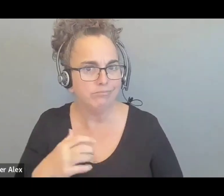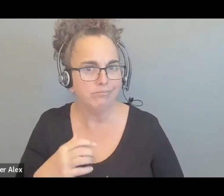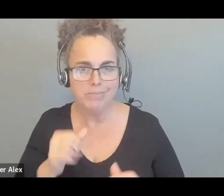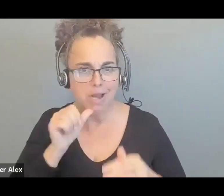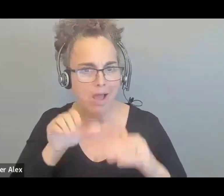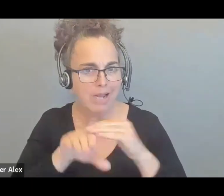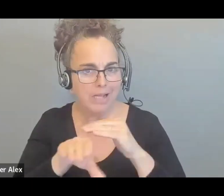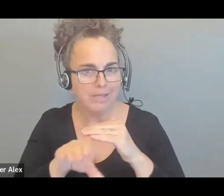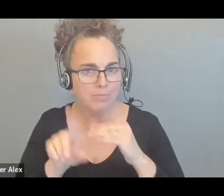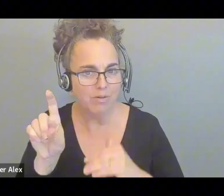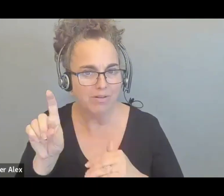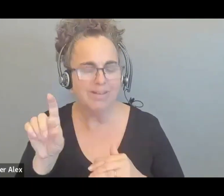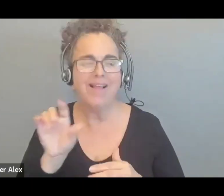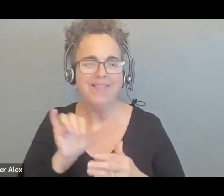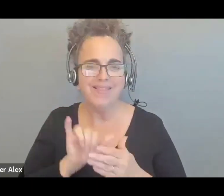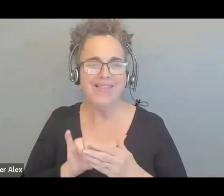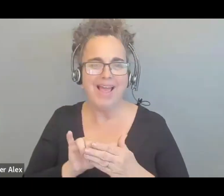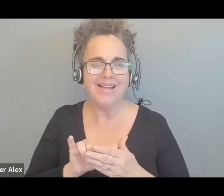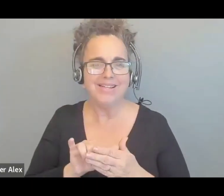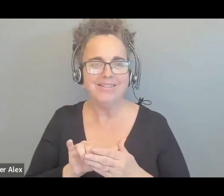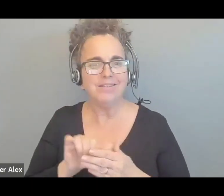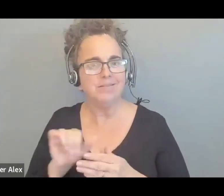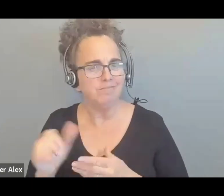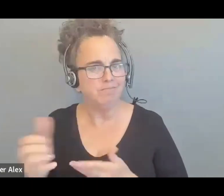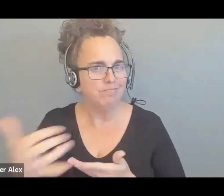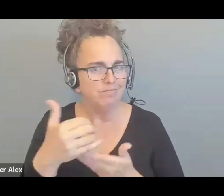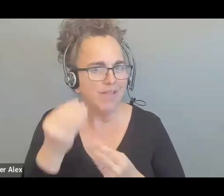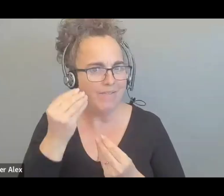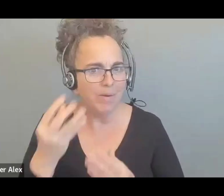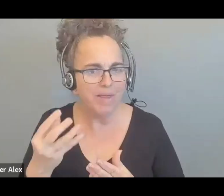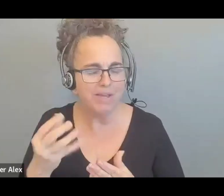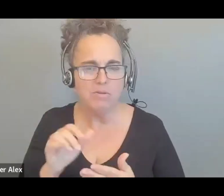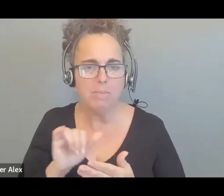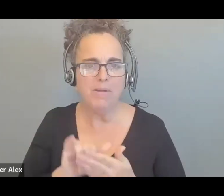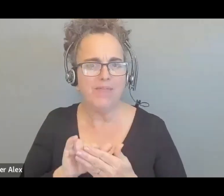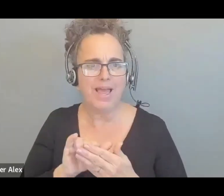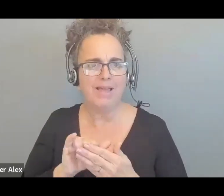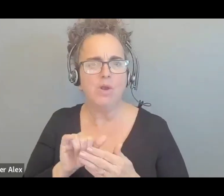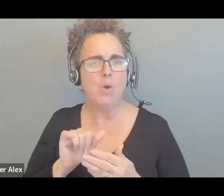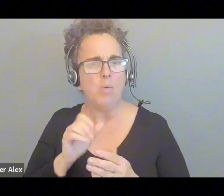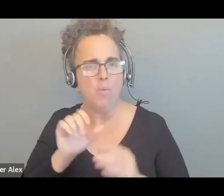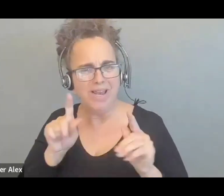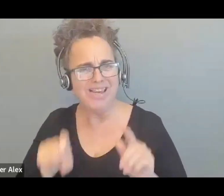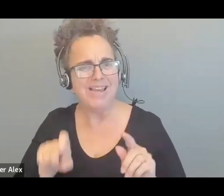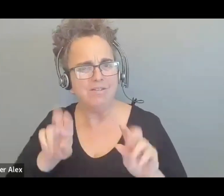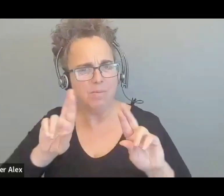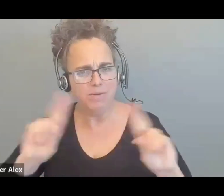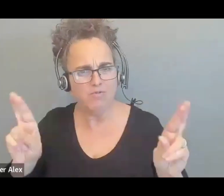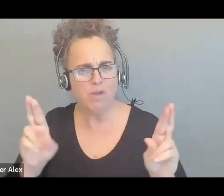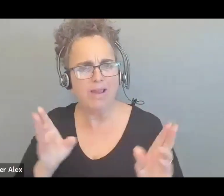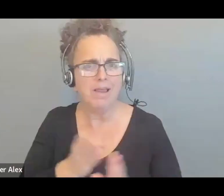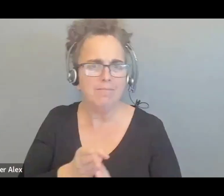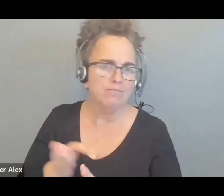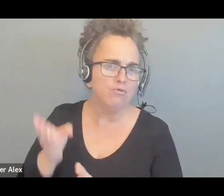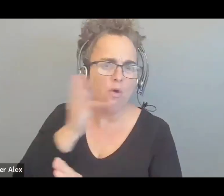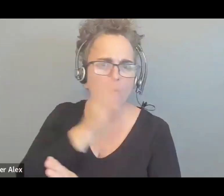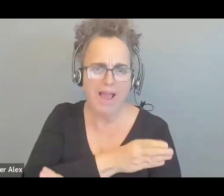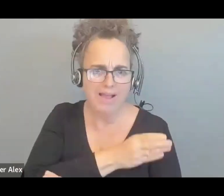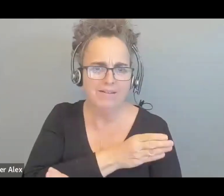But that, that's kind of a reactive measure, but we need to be looking and thinking and proactively how are we finding, you know,